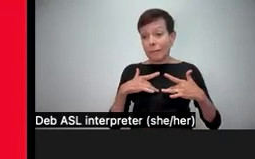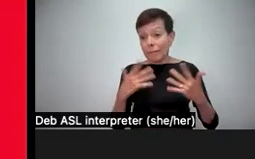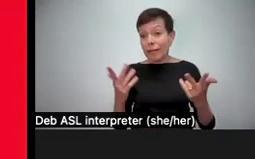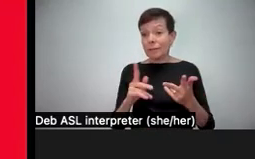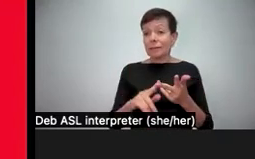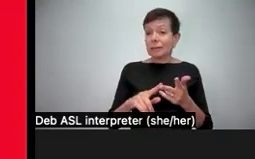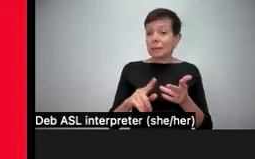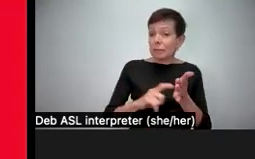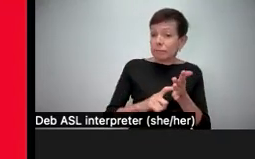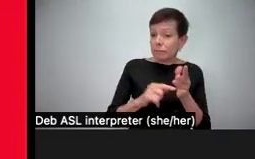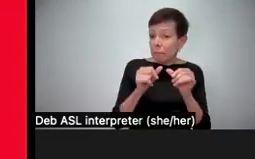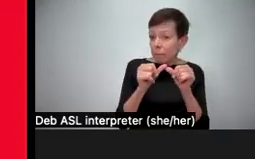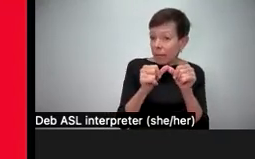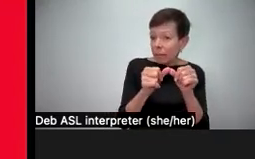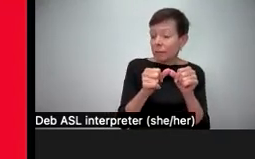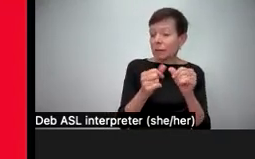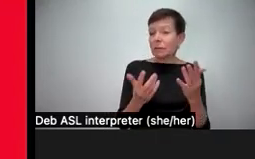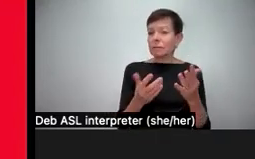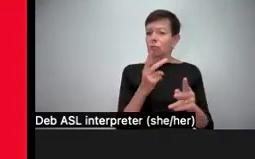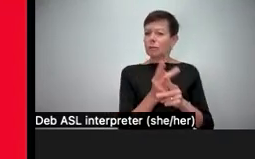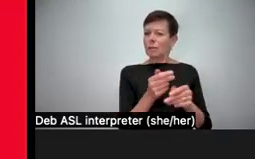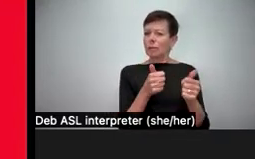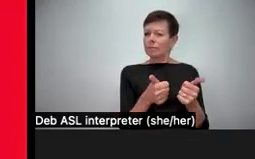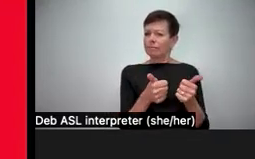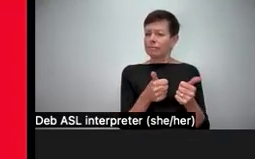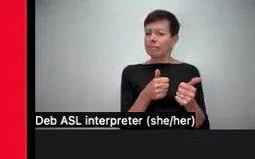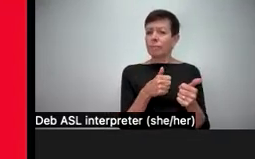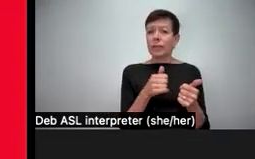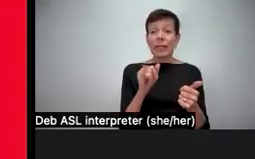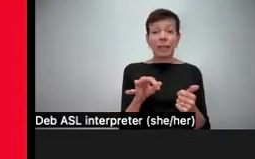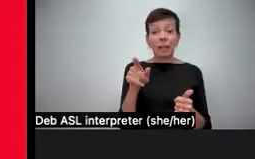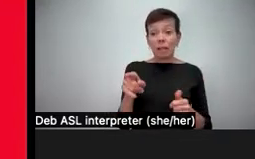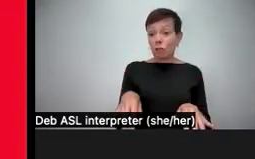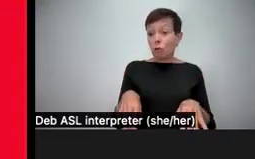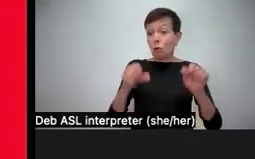could be a part of this. If you're doing community engagement events and you want to have some food